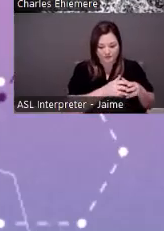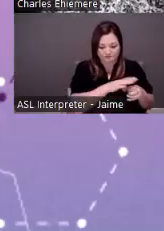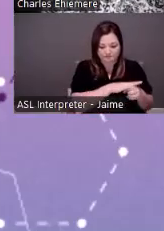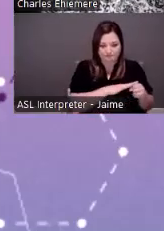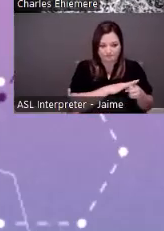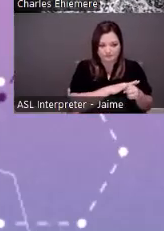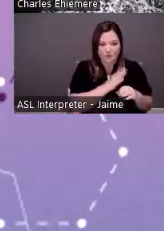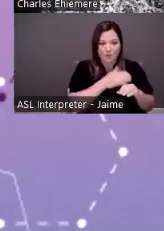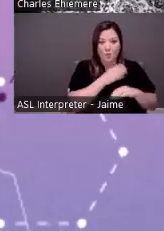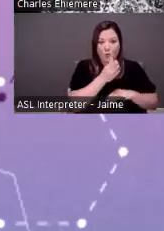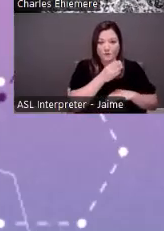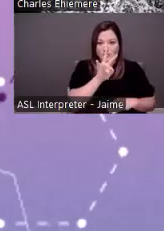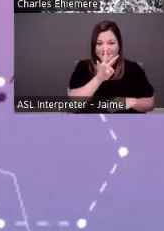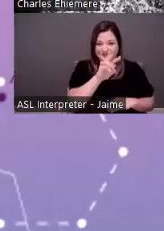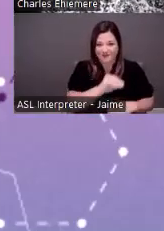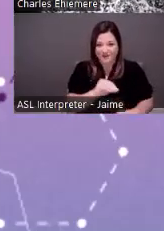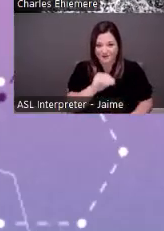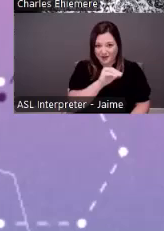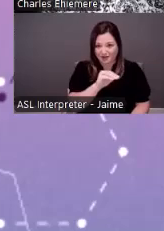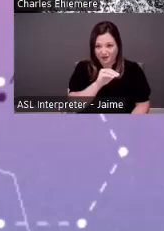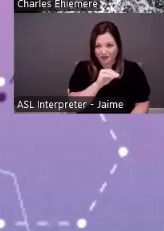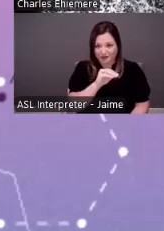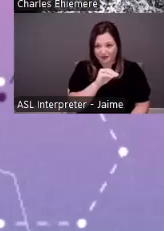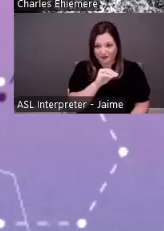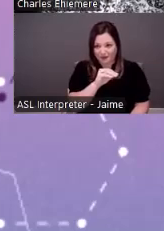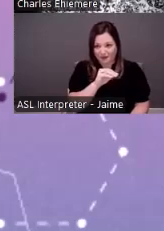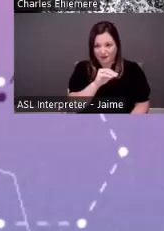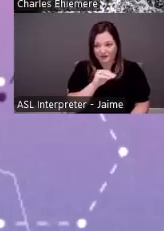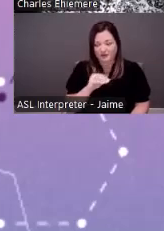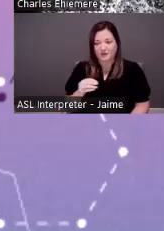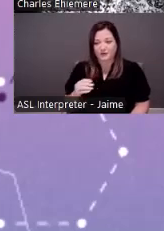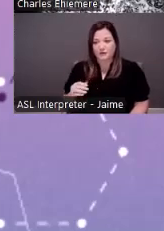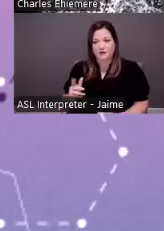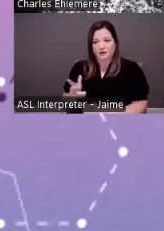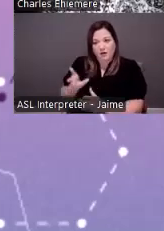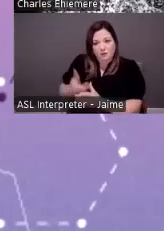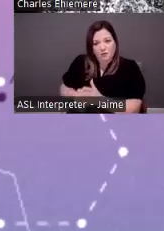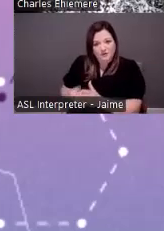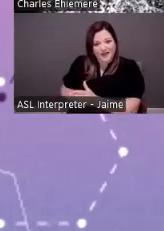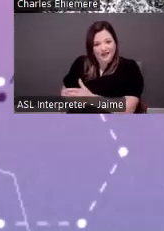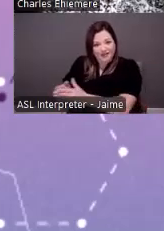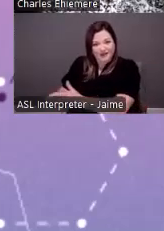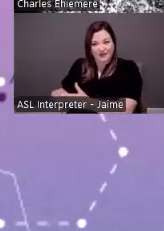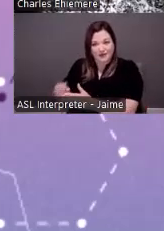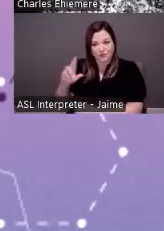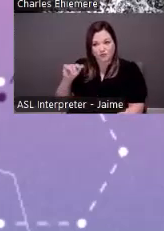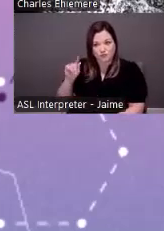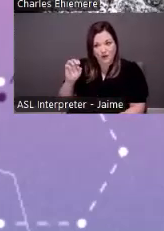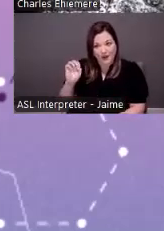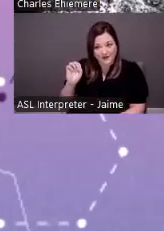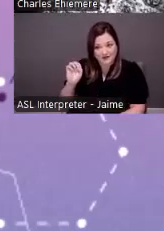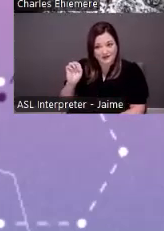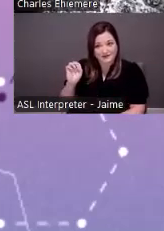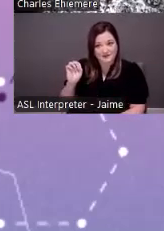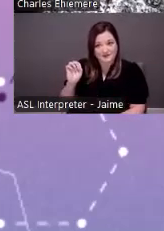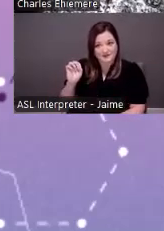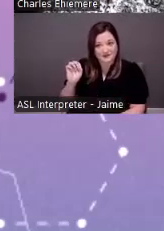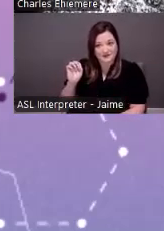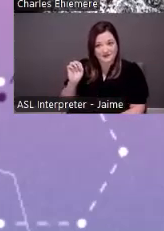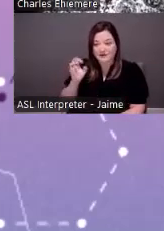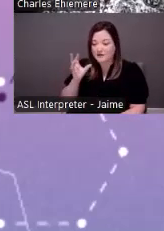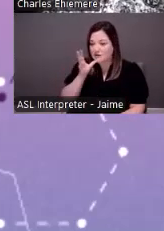The maternal mortality rate is over 512,